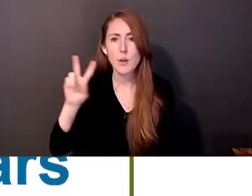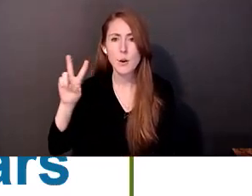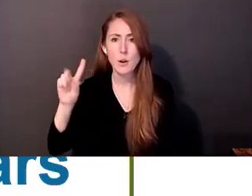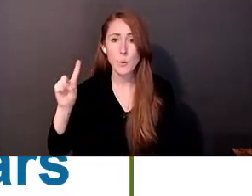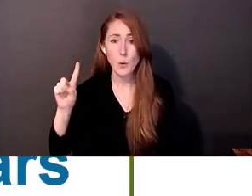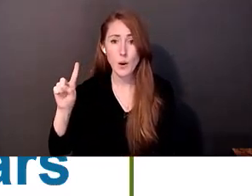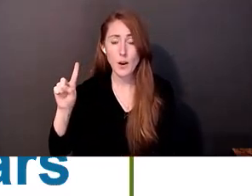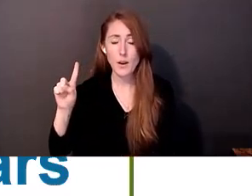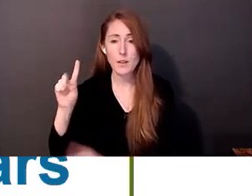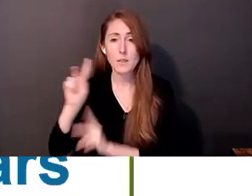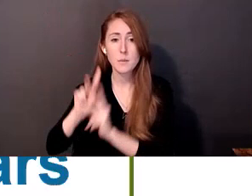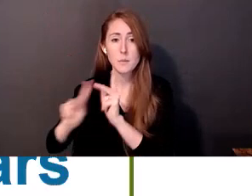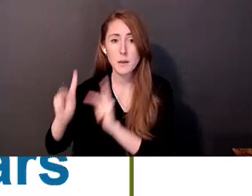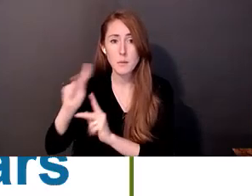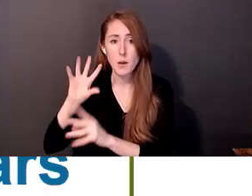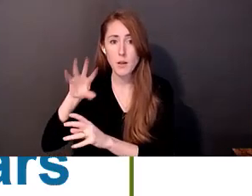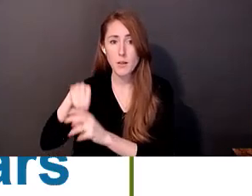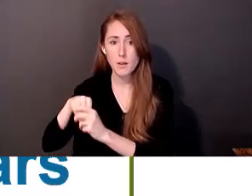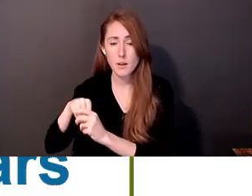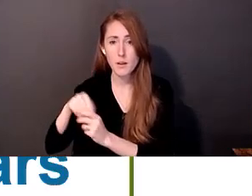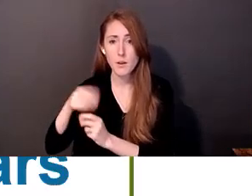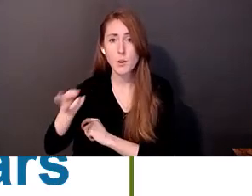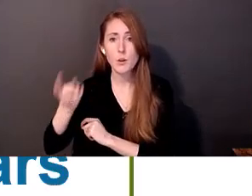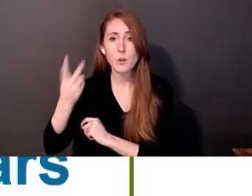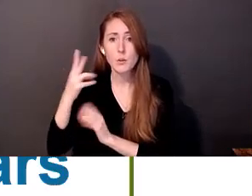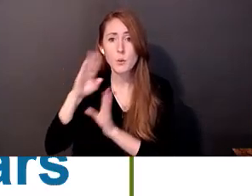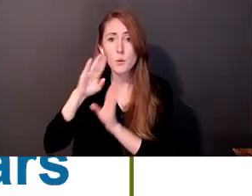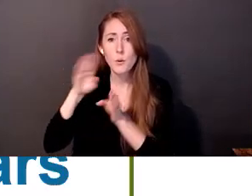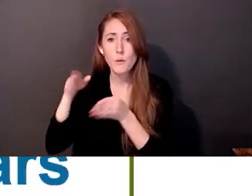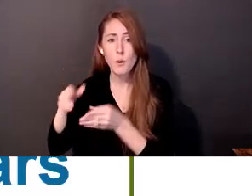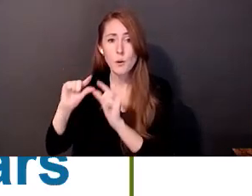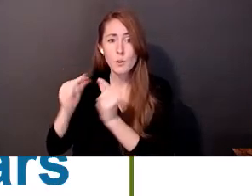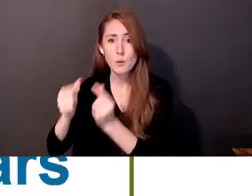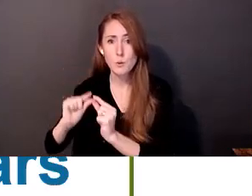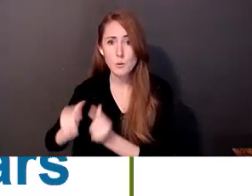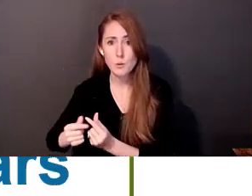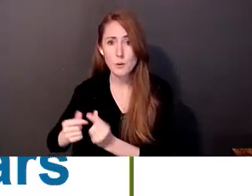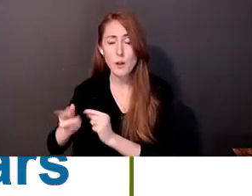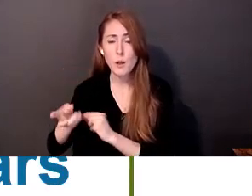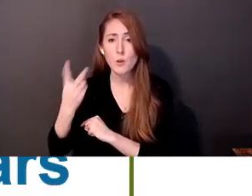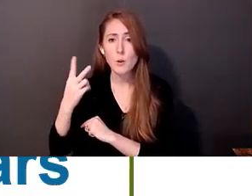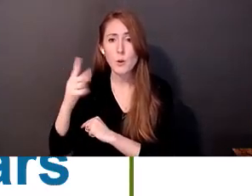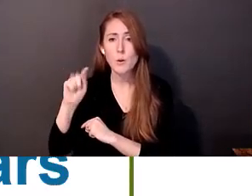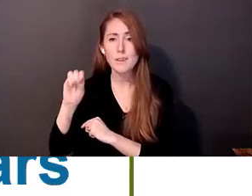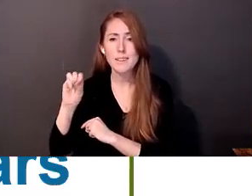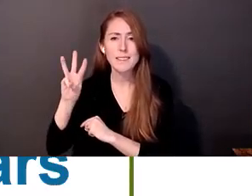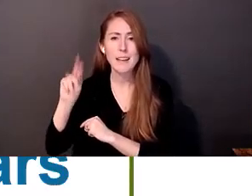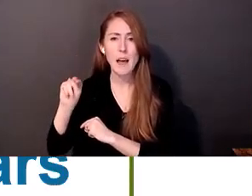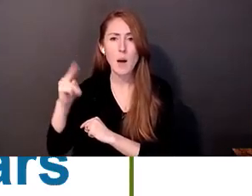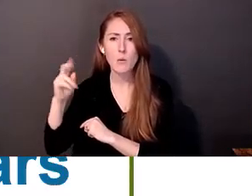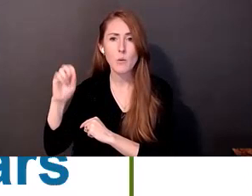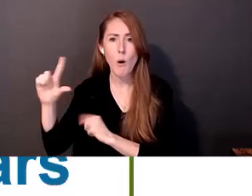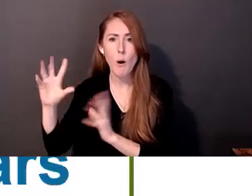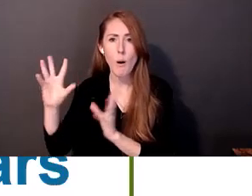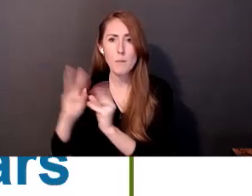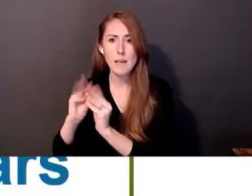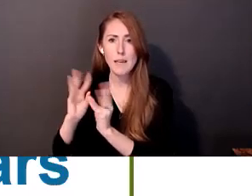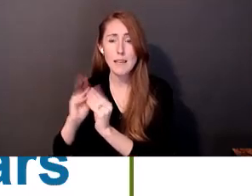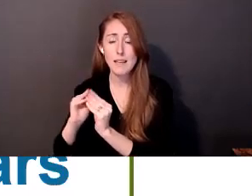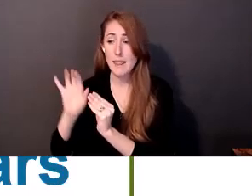and we had two focus groups and two town halls. And these town halls helped us to develop an online tool.